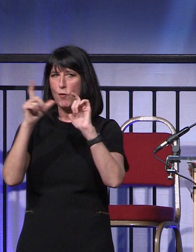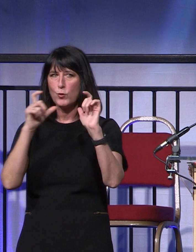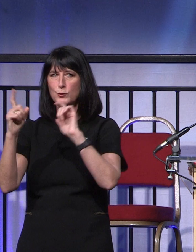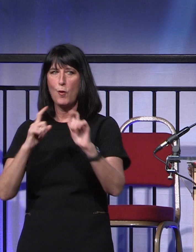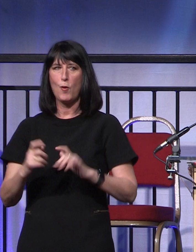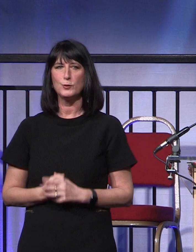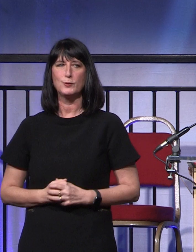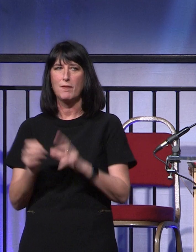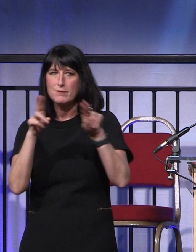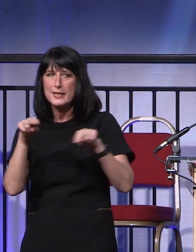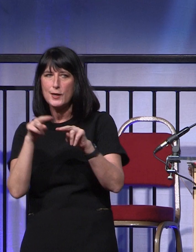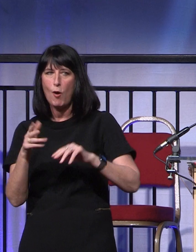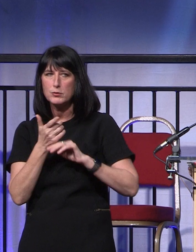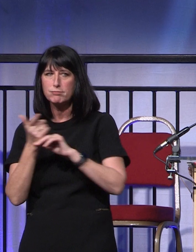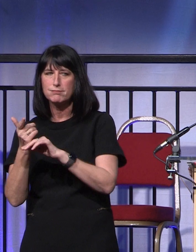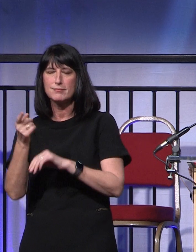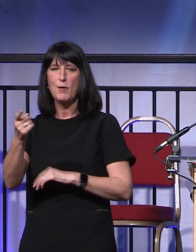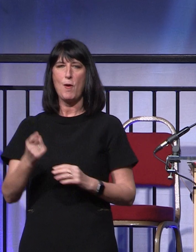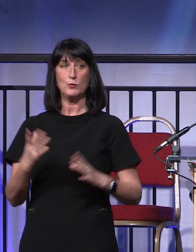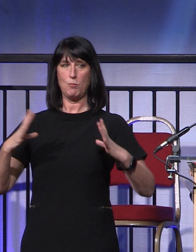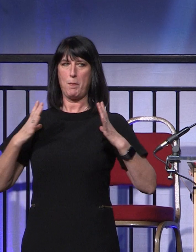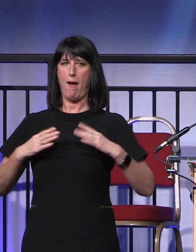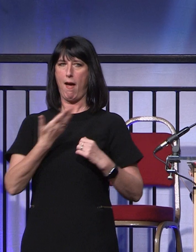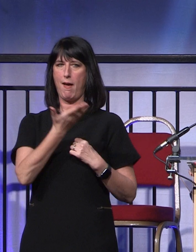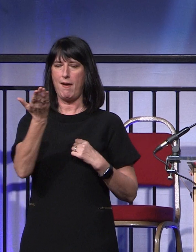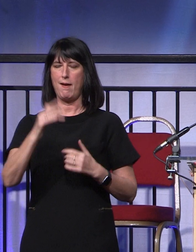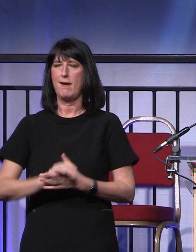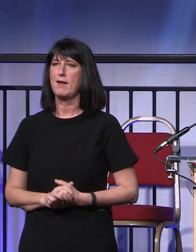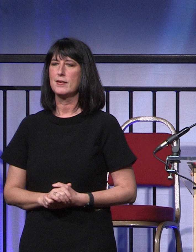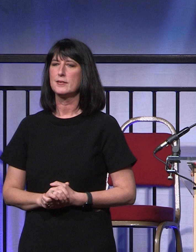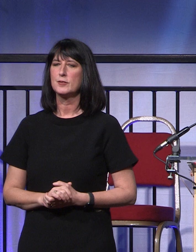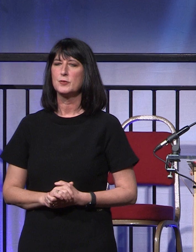might want to have your cameras at the ready could I please ask all the